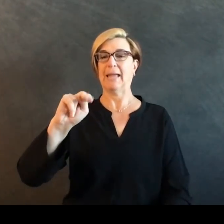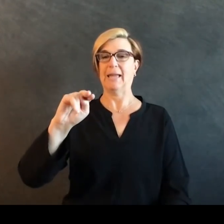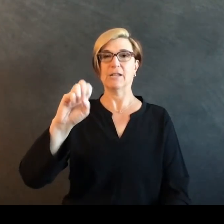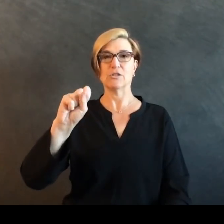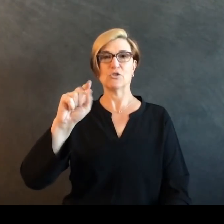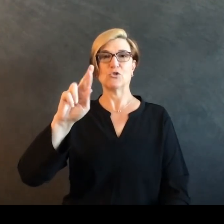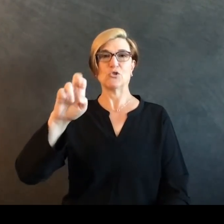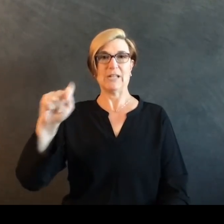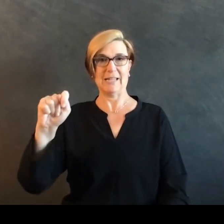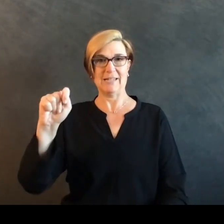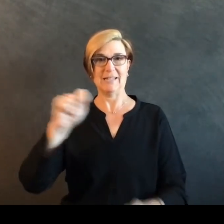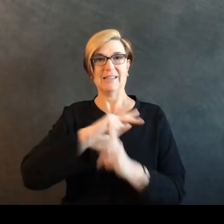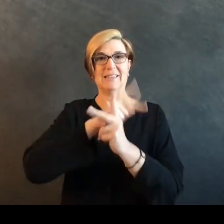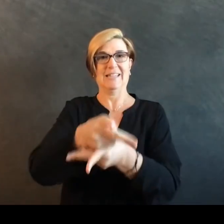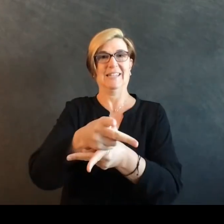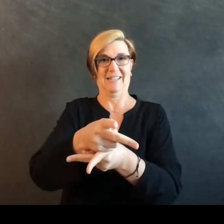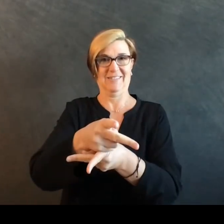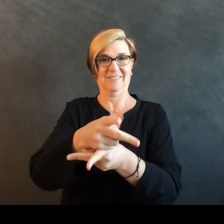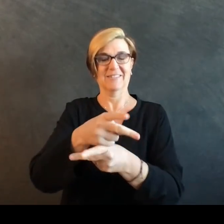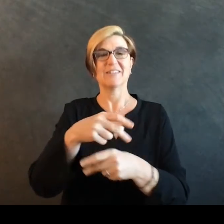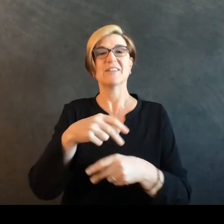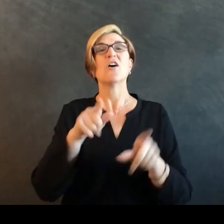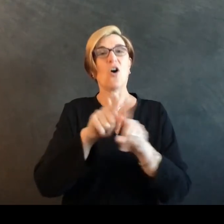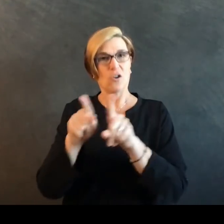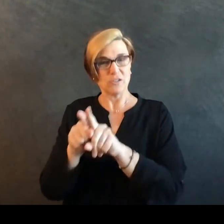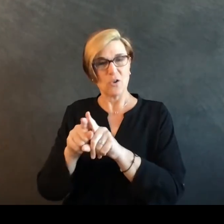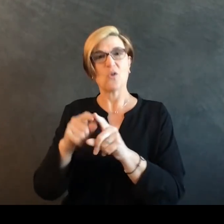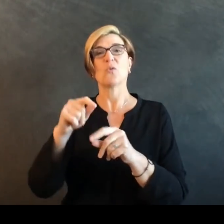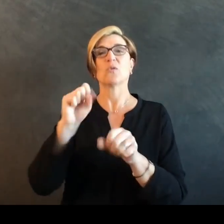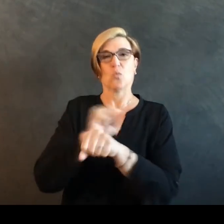governments as well and I'm also please to report the employee retention